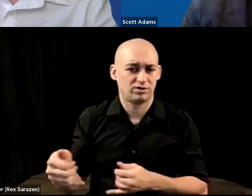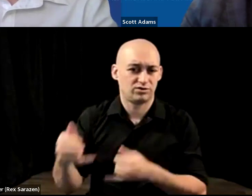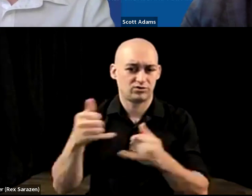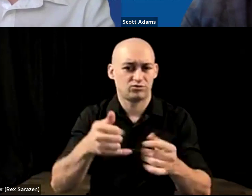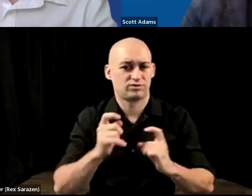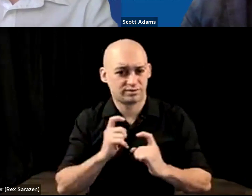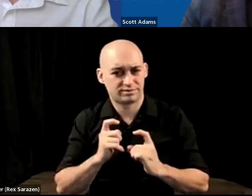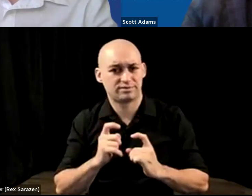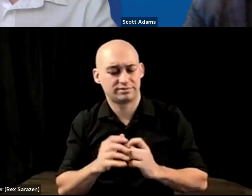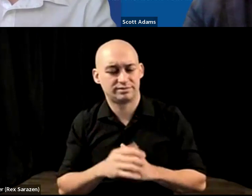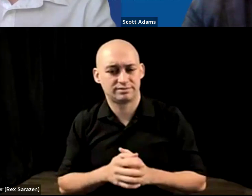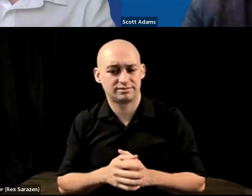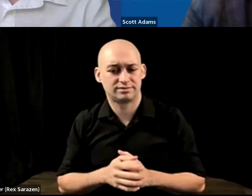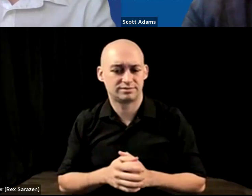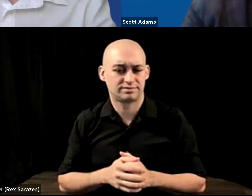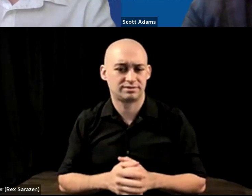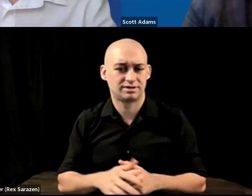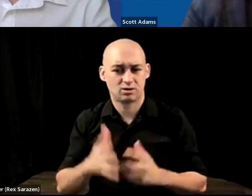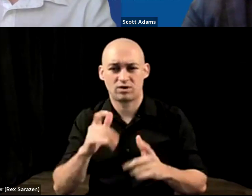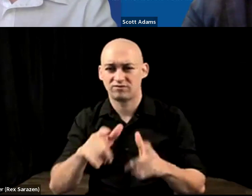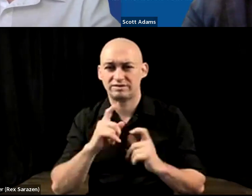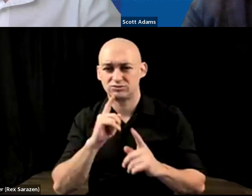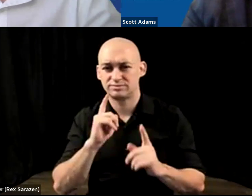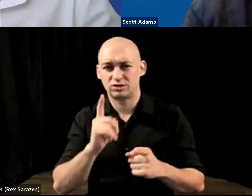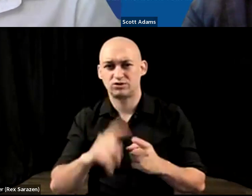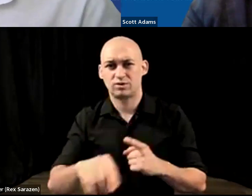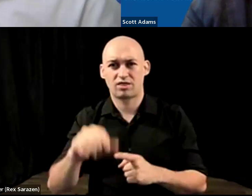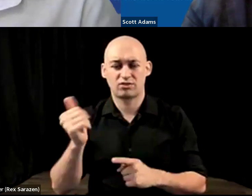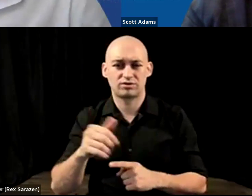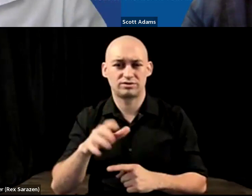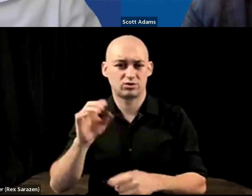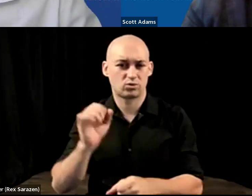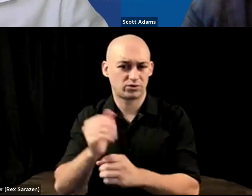I have I just wanted to do a quick response to the other colleague who had the question about